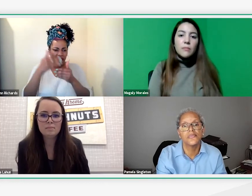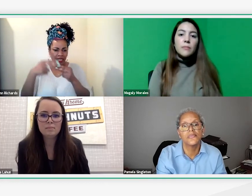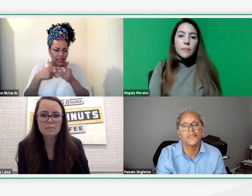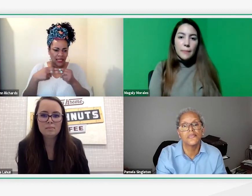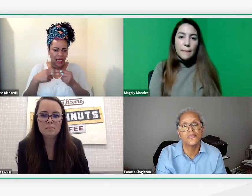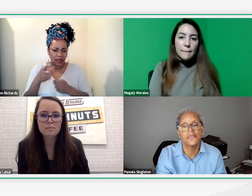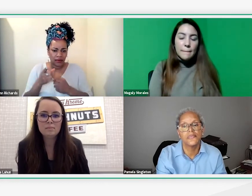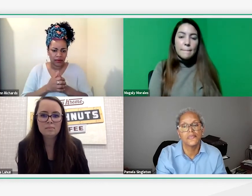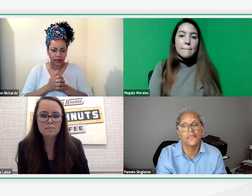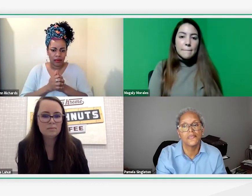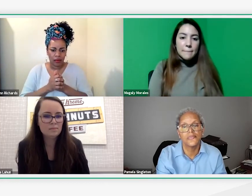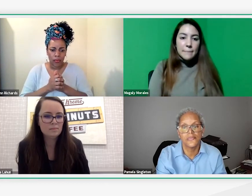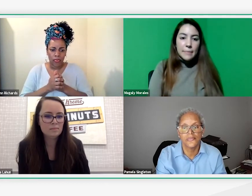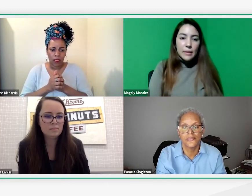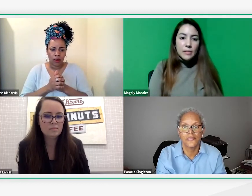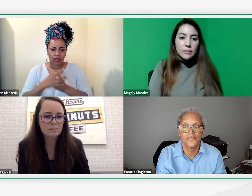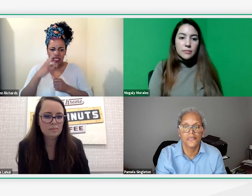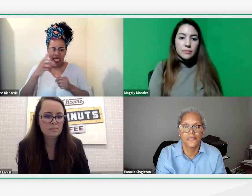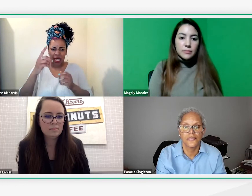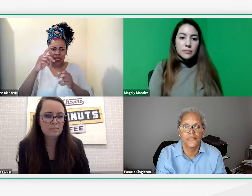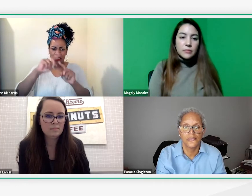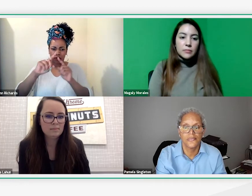This leads me to the next slide. Can we show that slide?